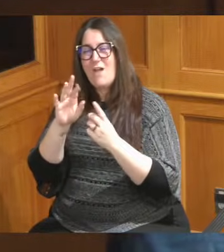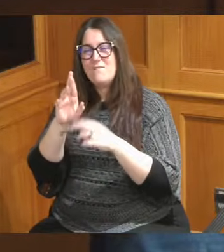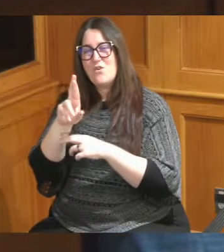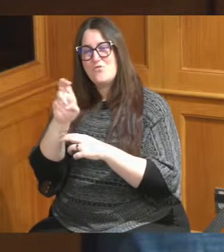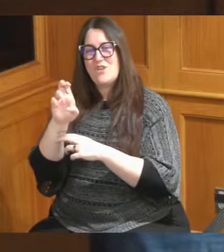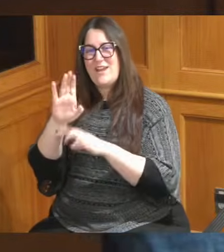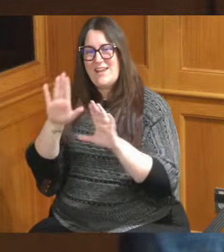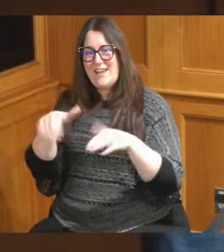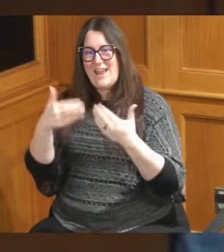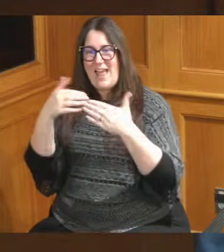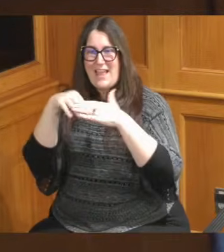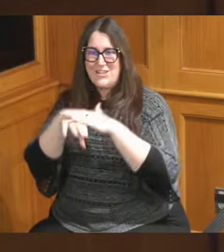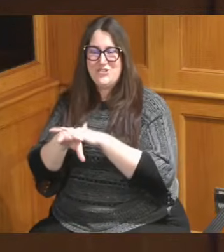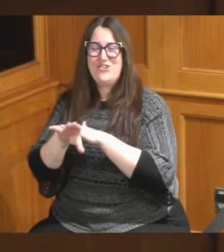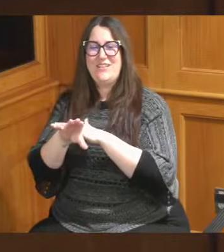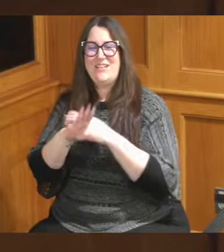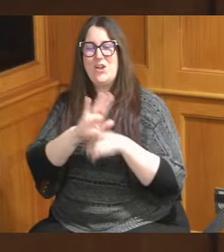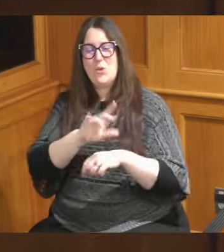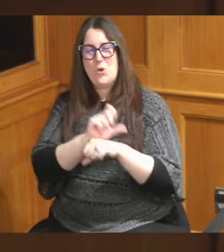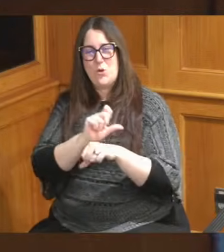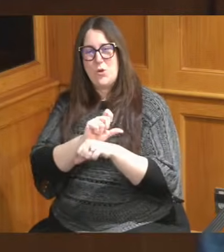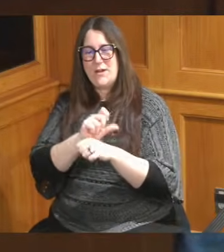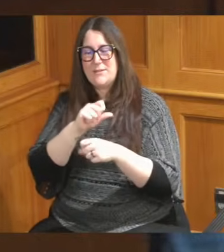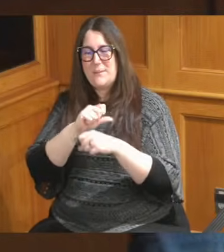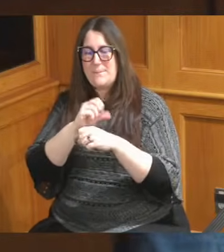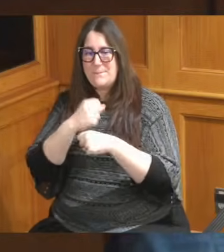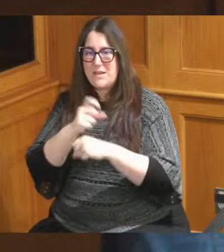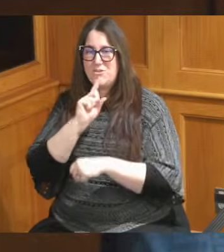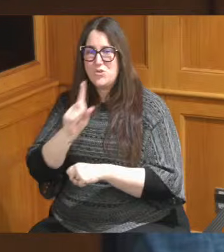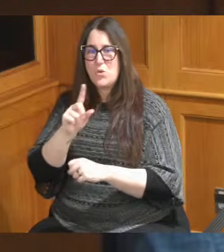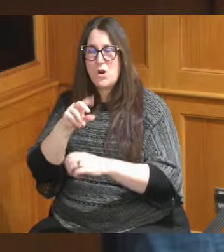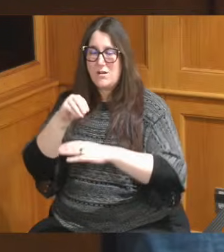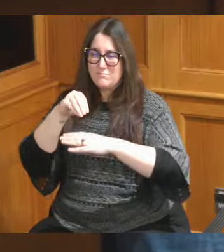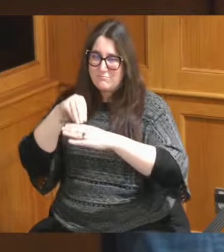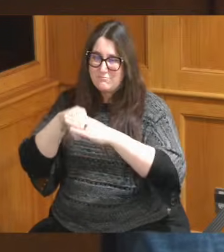work that you are doing to make sure that individuals that interact with our justice system